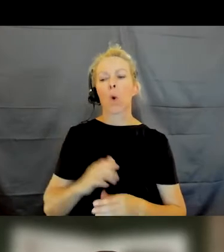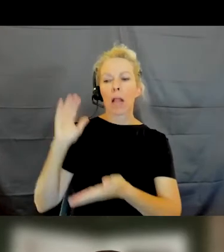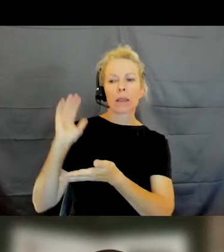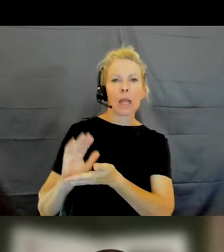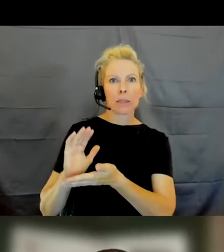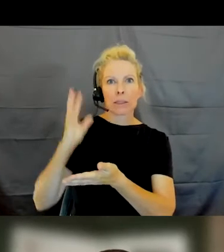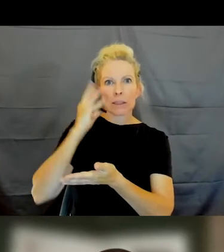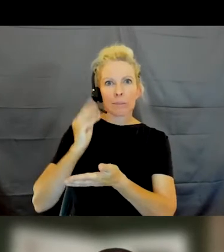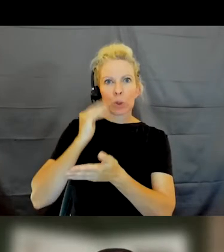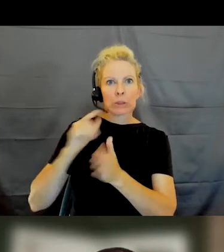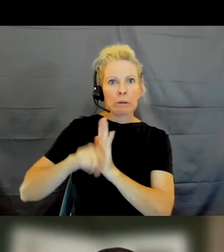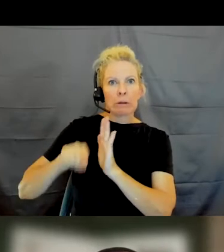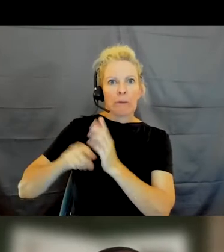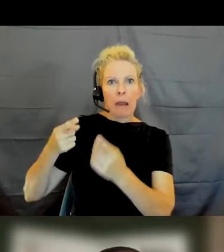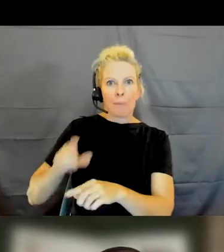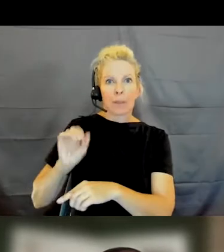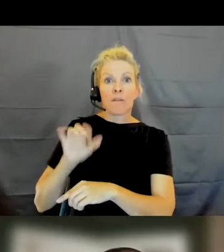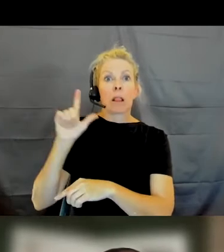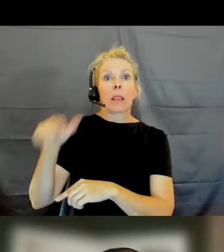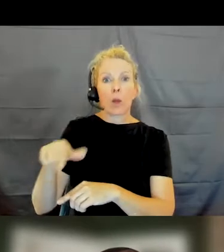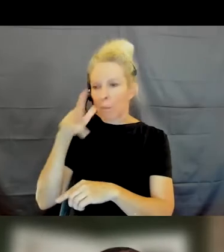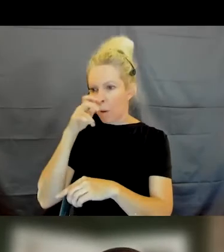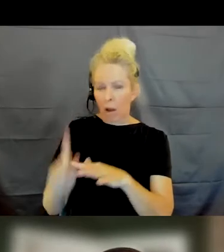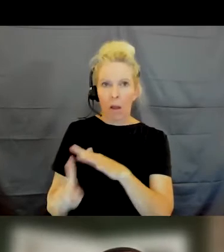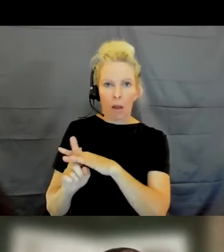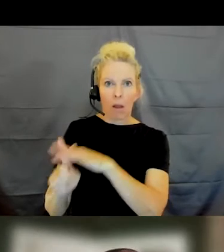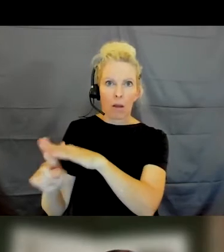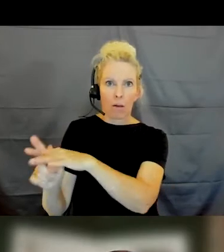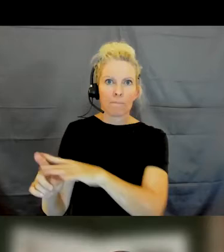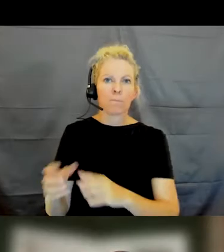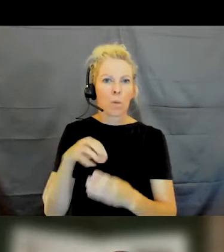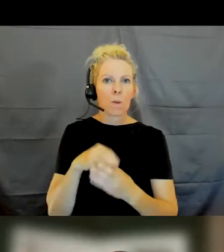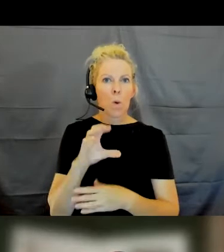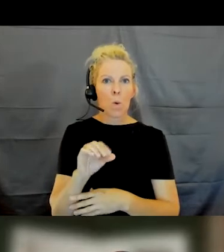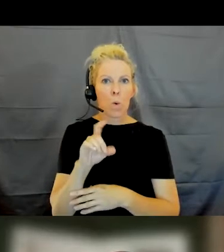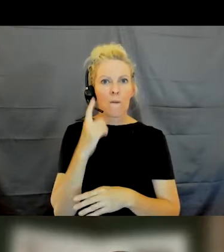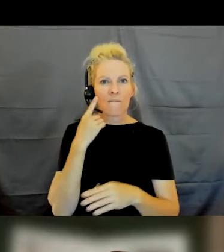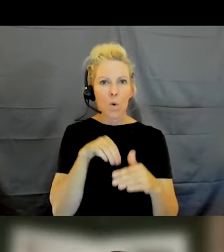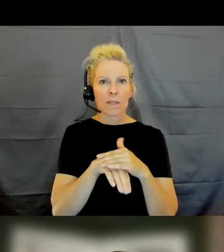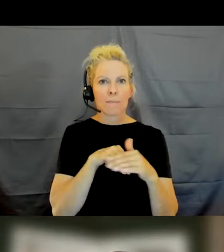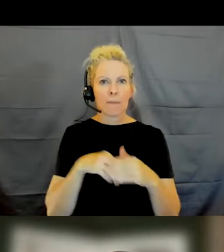may experience if we have accessibility errors in our code. I also want to -- I understand,